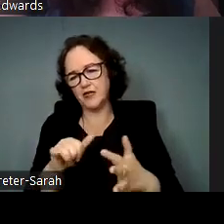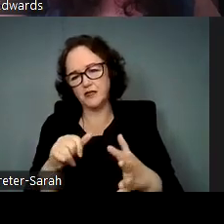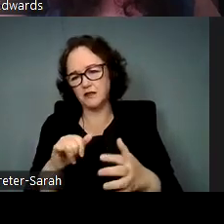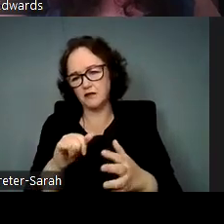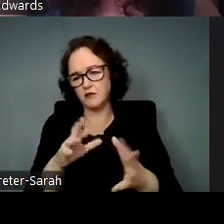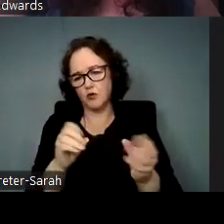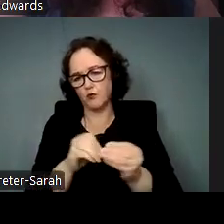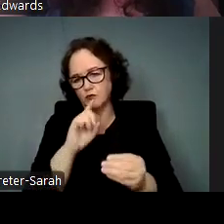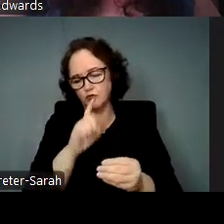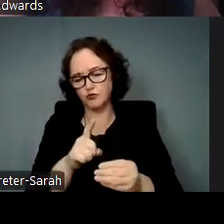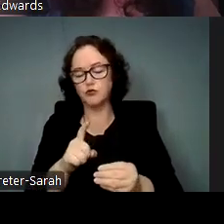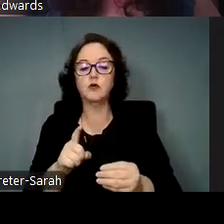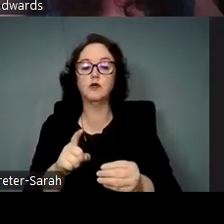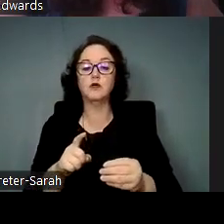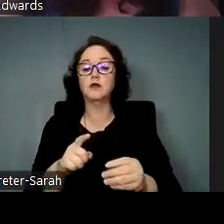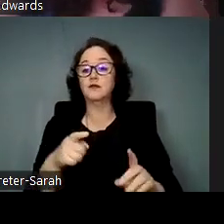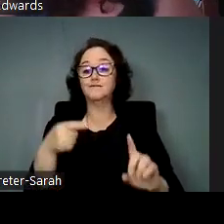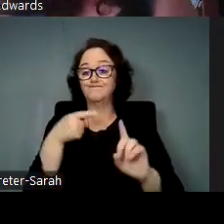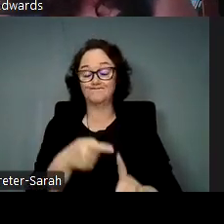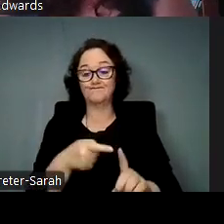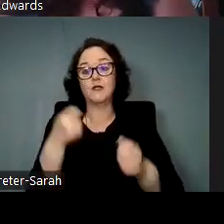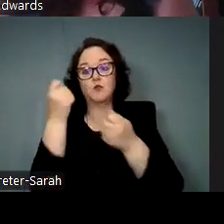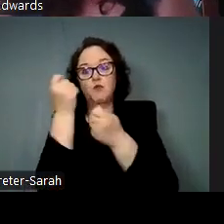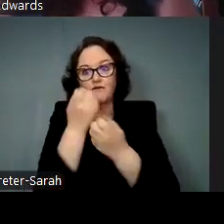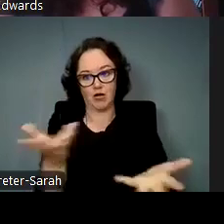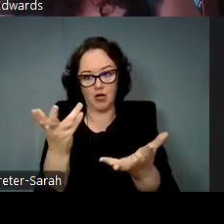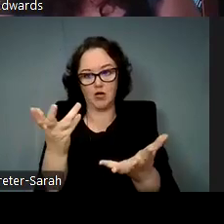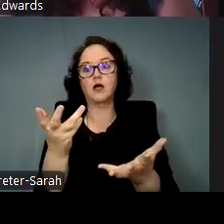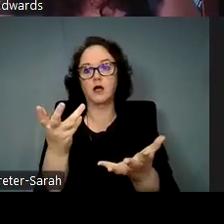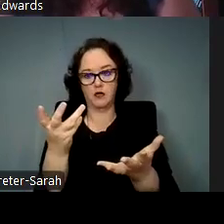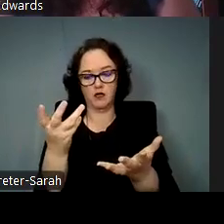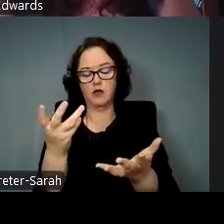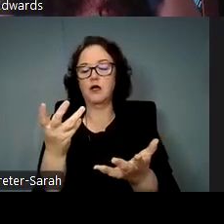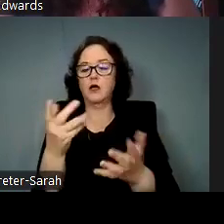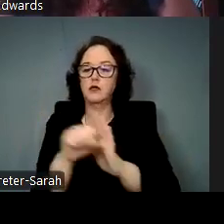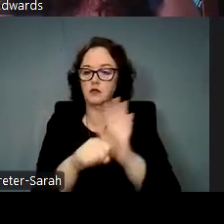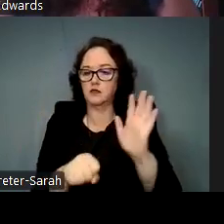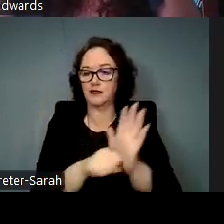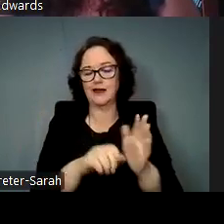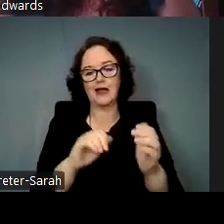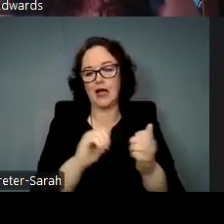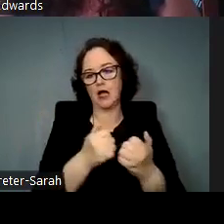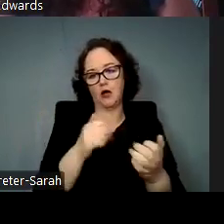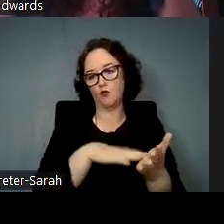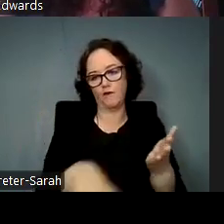key is just providing information to the state about how the waiver does and does not work, or how it can be improved,